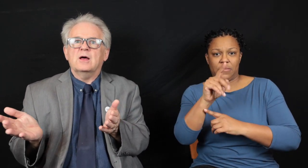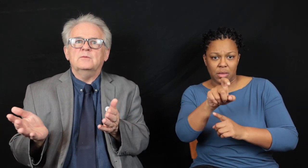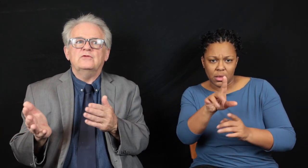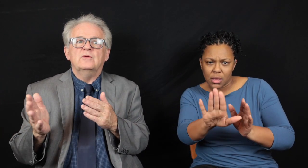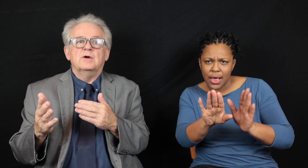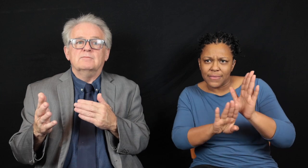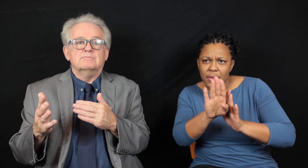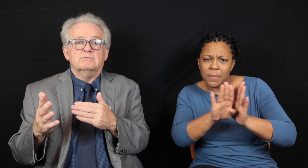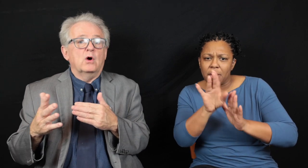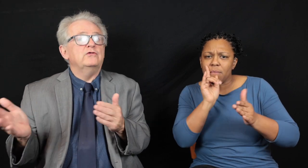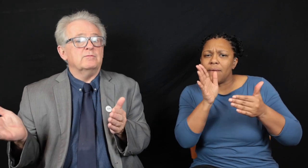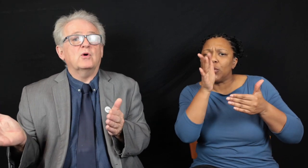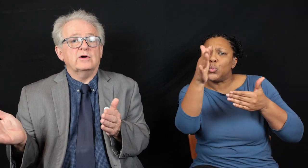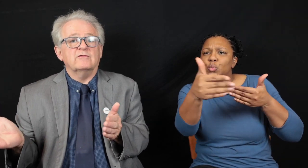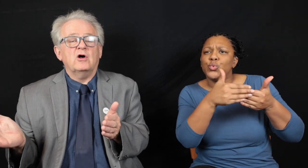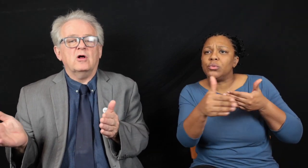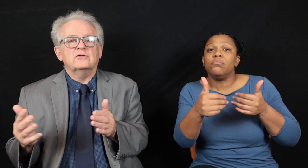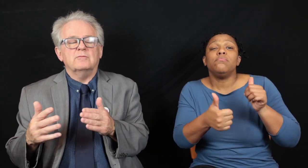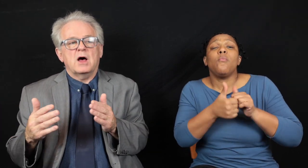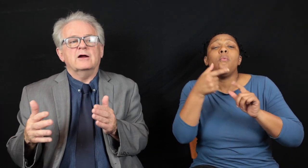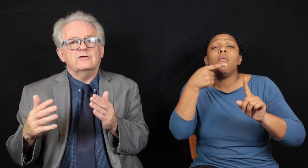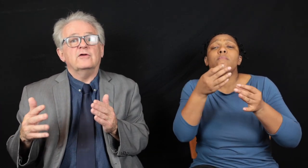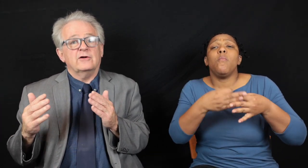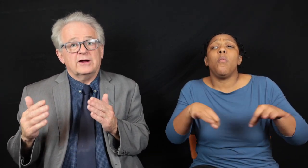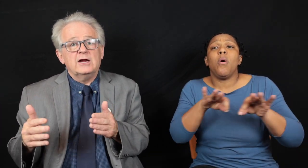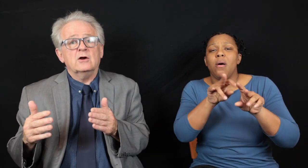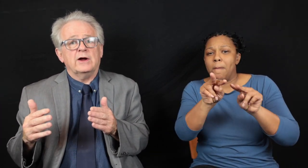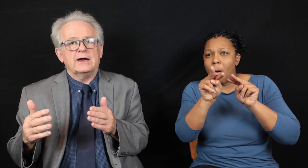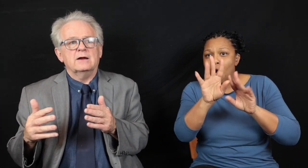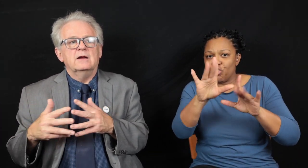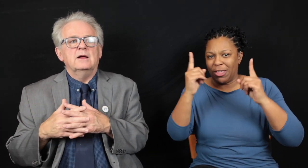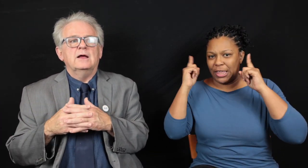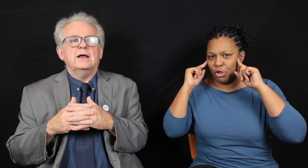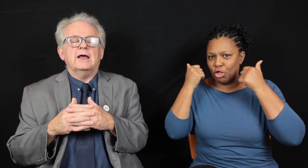to look at their developmental outcomes, most importantly of all, monitor their hearing.